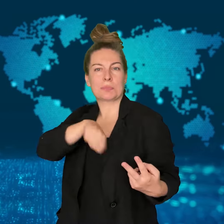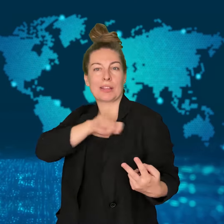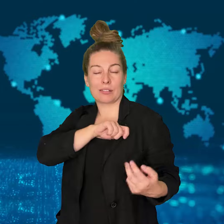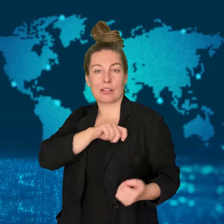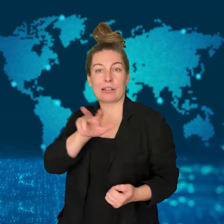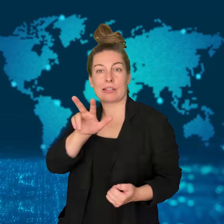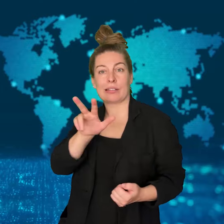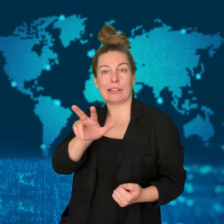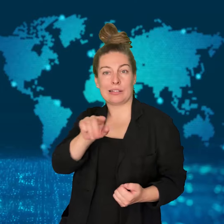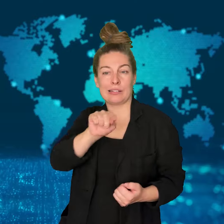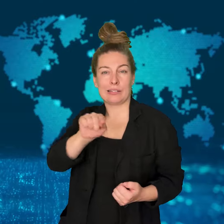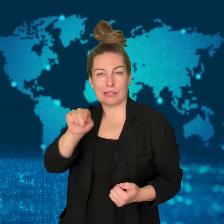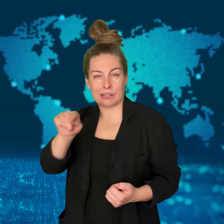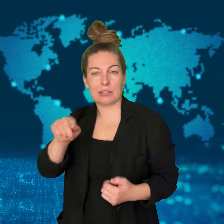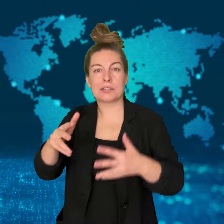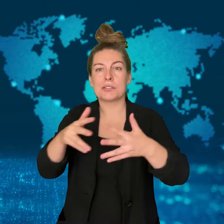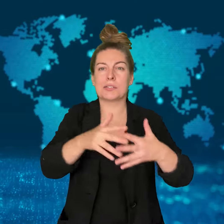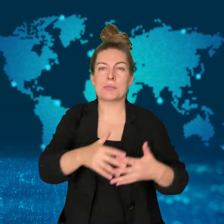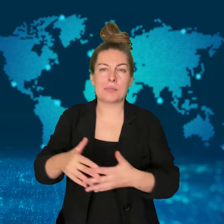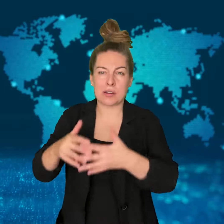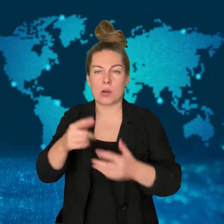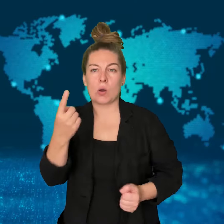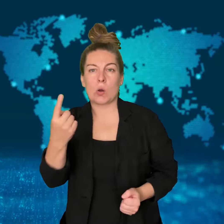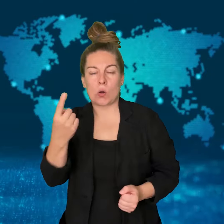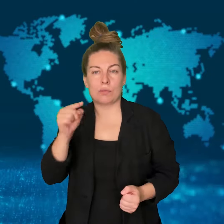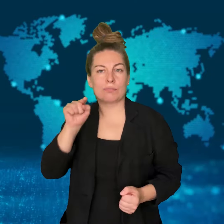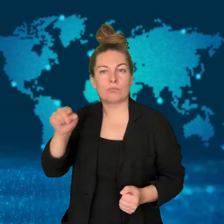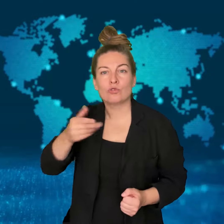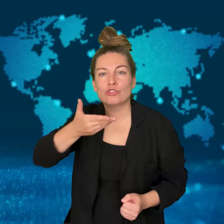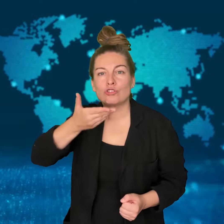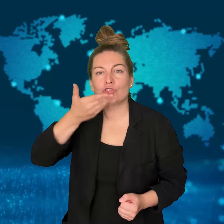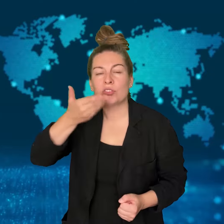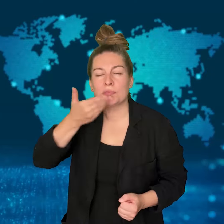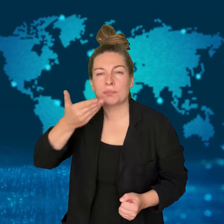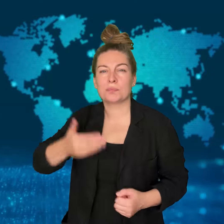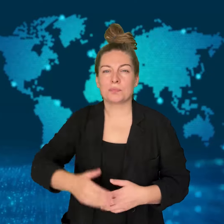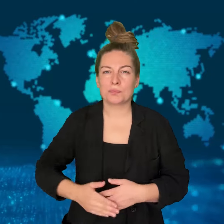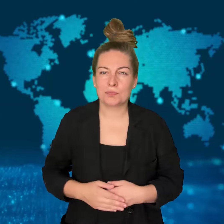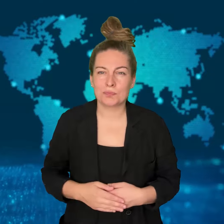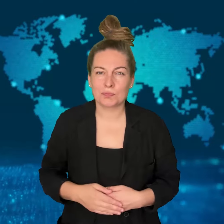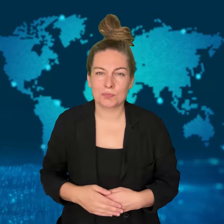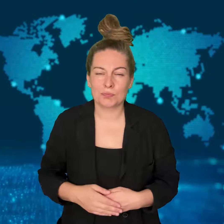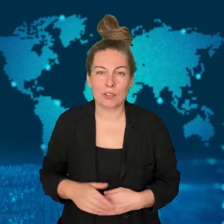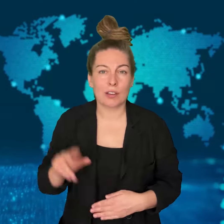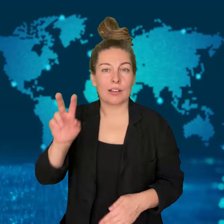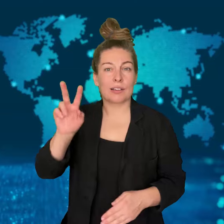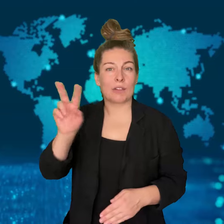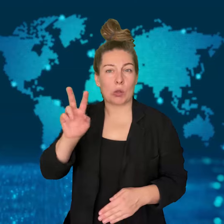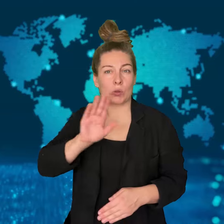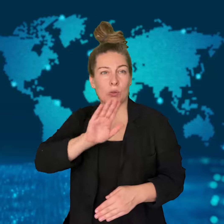The suspects are two Spaniards, three Americans and a Czech.